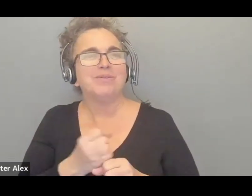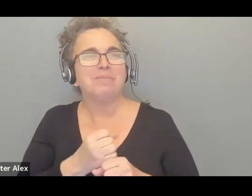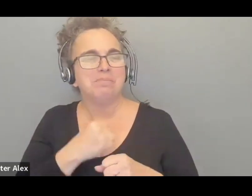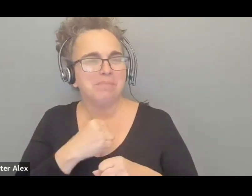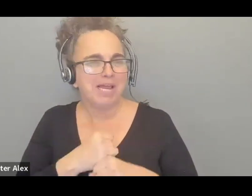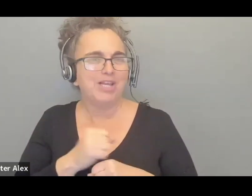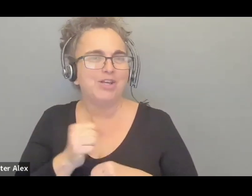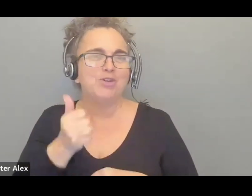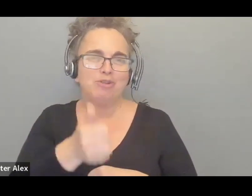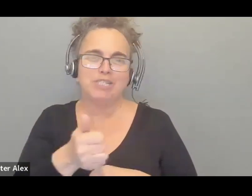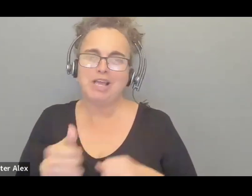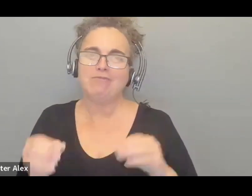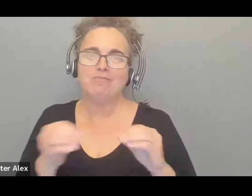to make yourself more productive.